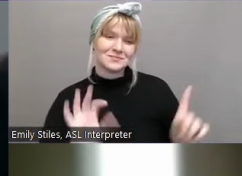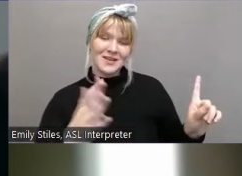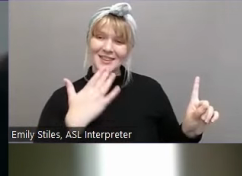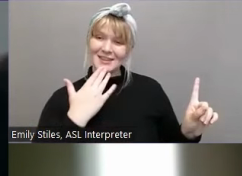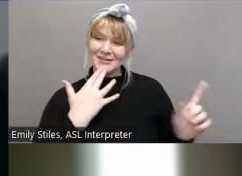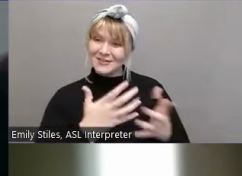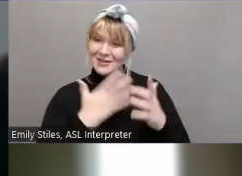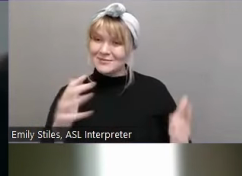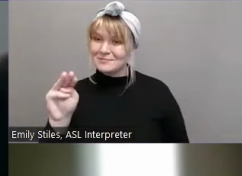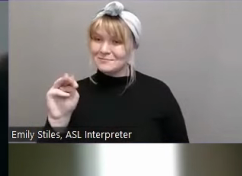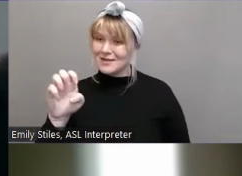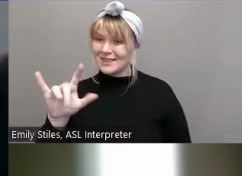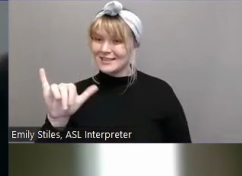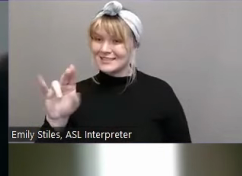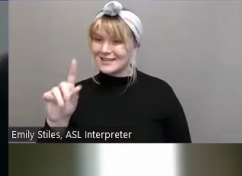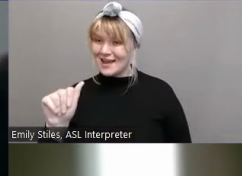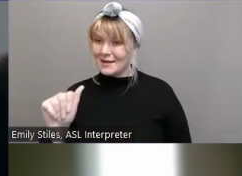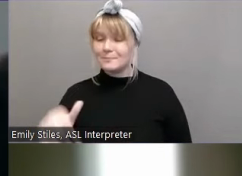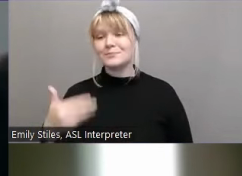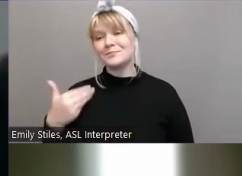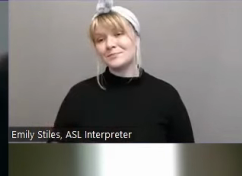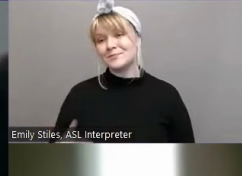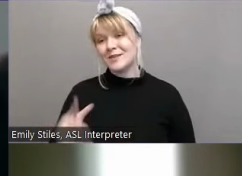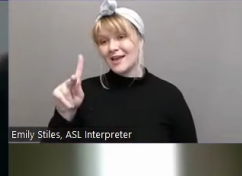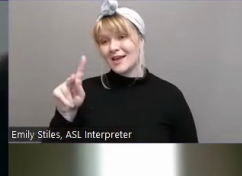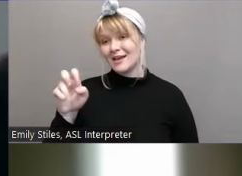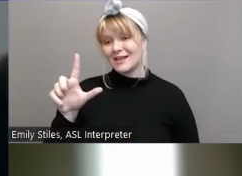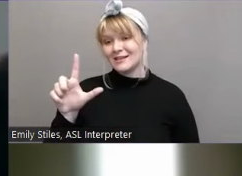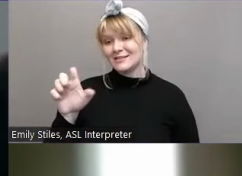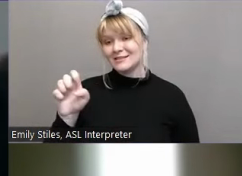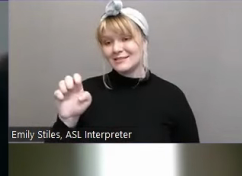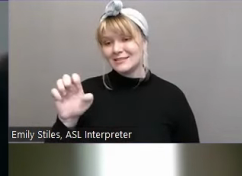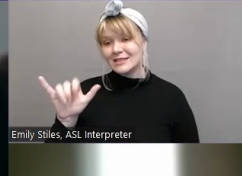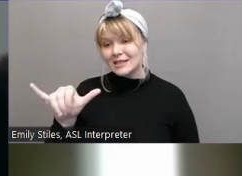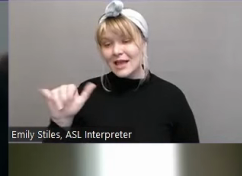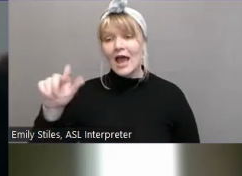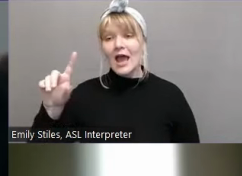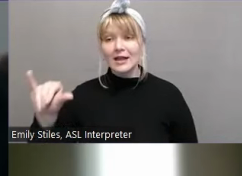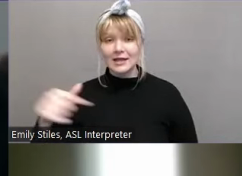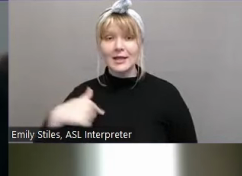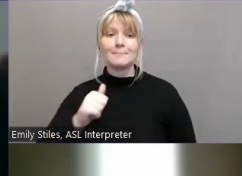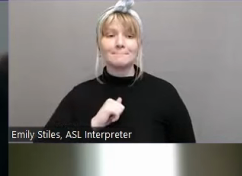Thanks for having me. My name is Kelsey Addy and I am the director of planning with CARES of New York.